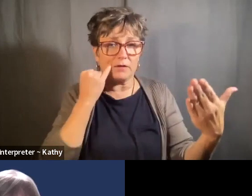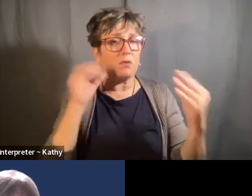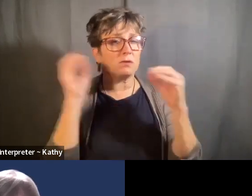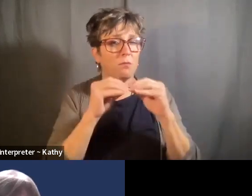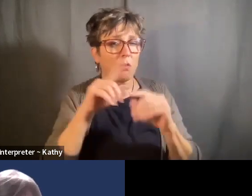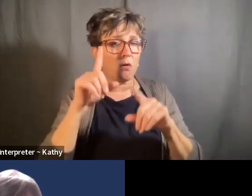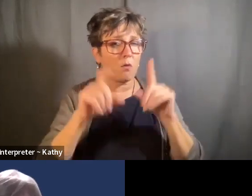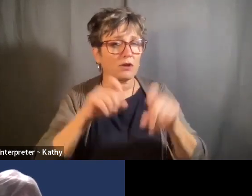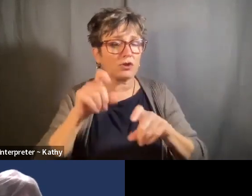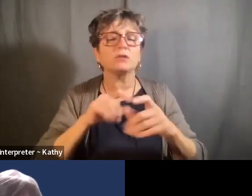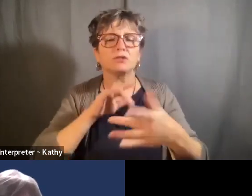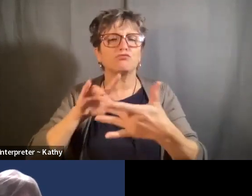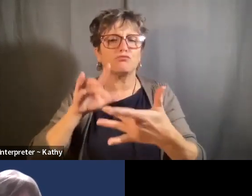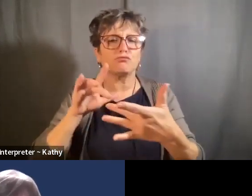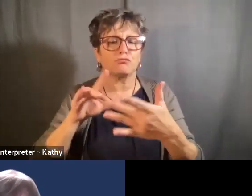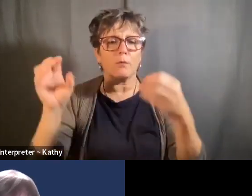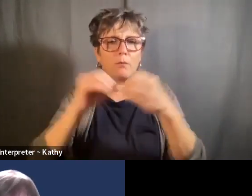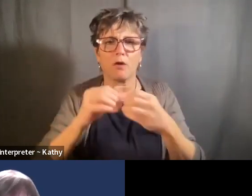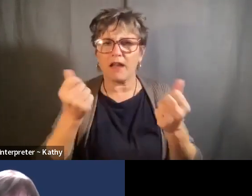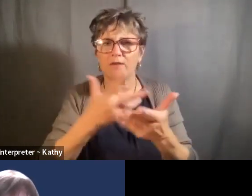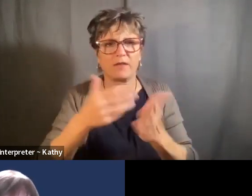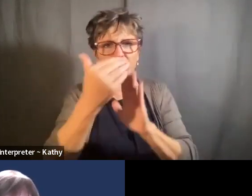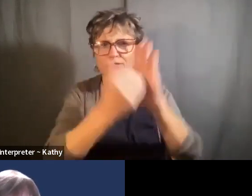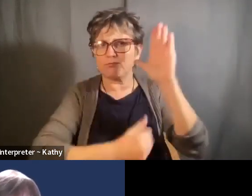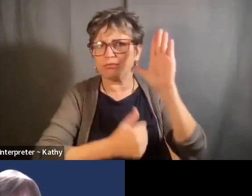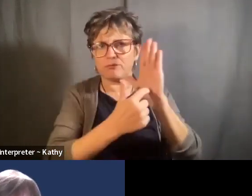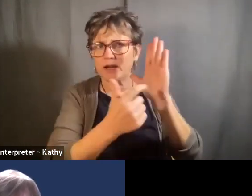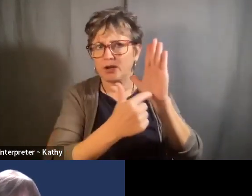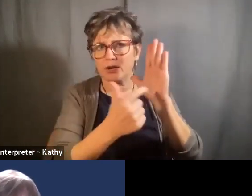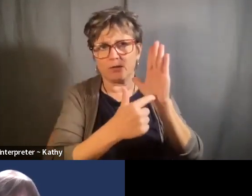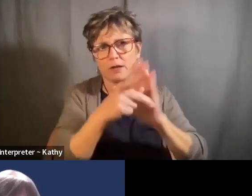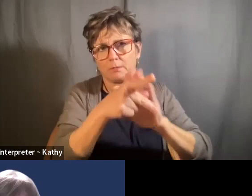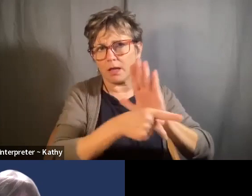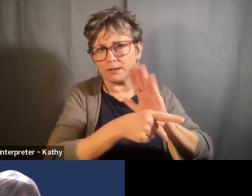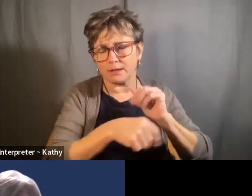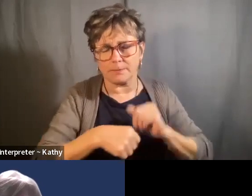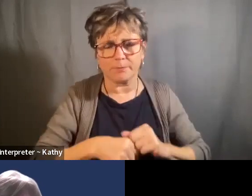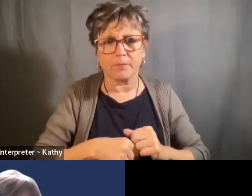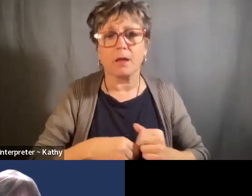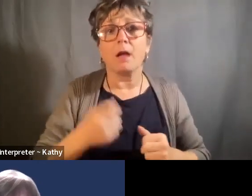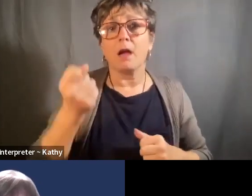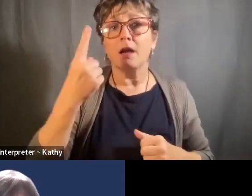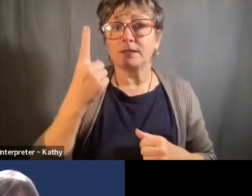but it should be all very transparent there. We are doing this internationally, although we are